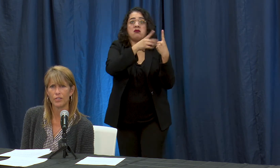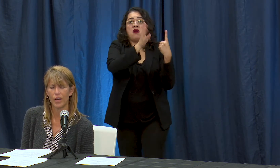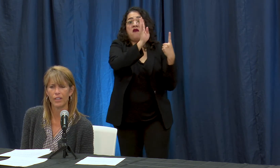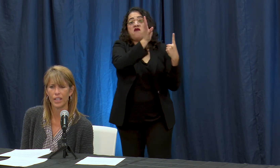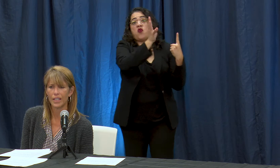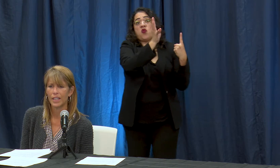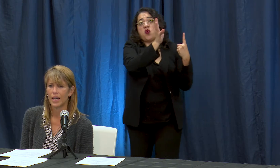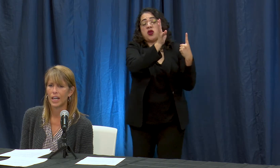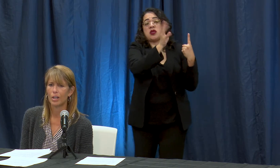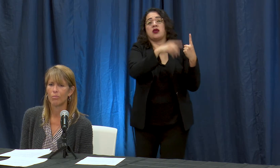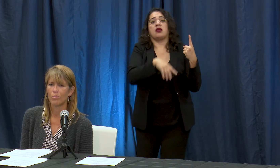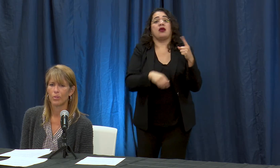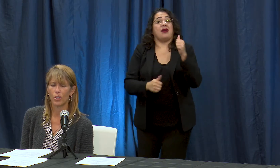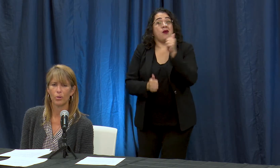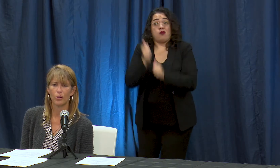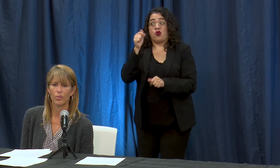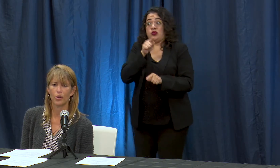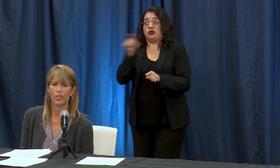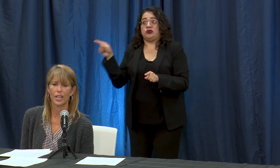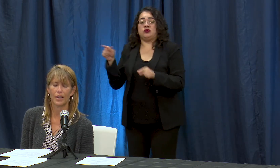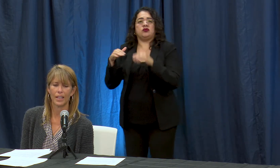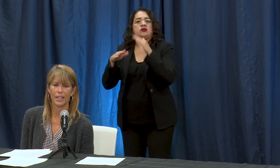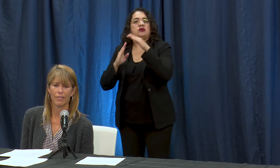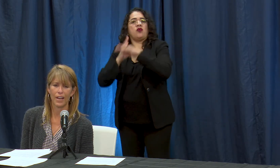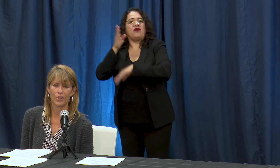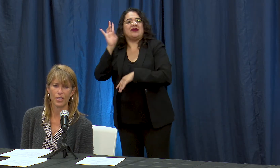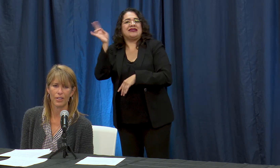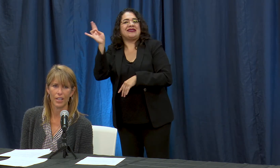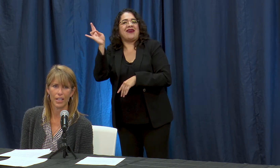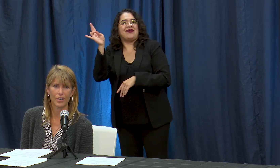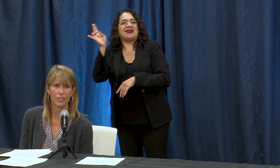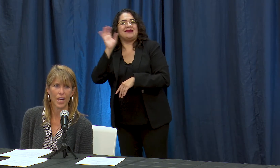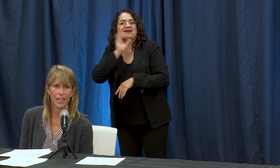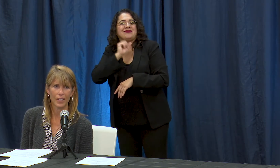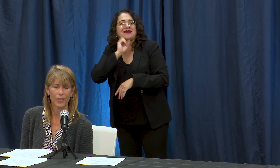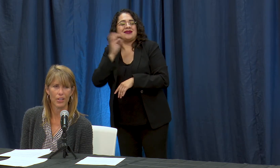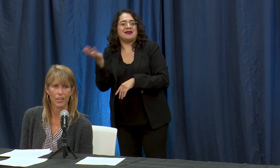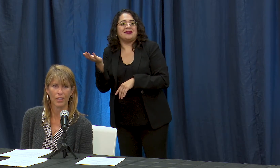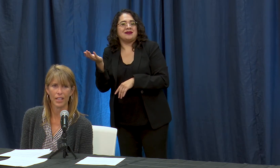of 70 so those are the key factors of it and the underlying you know underlying